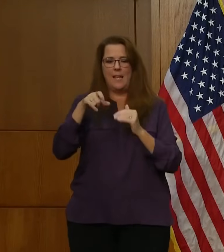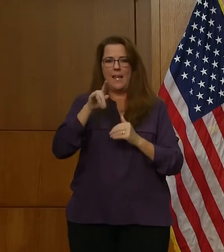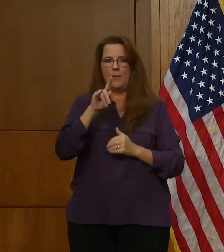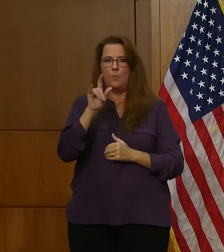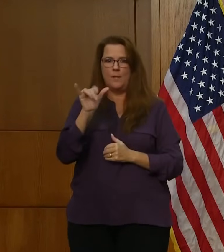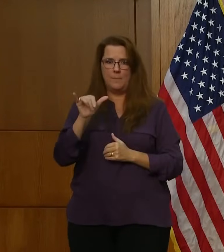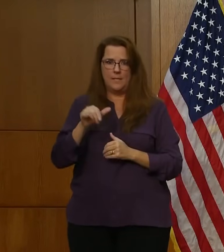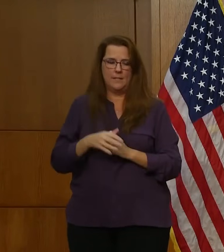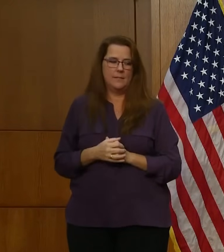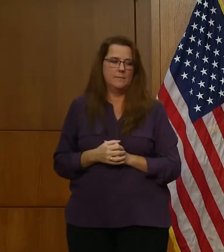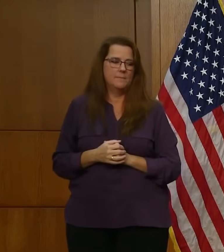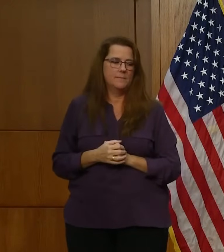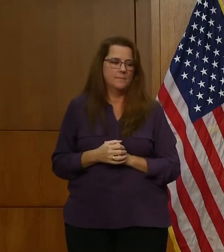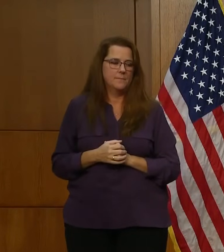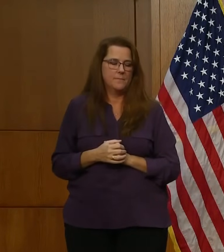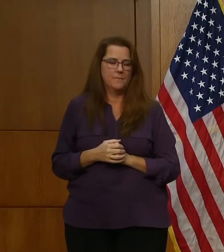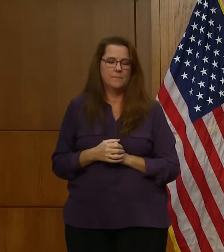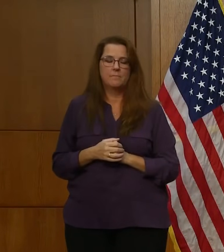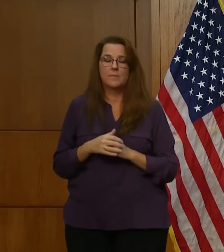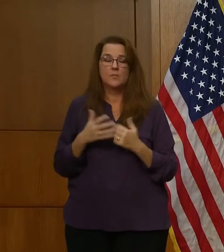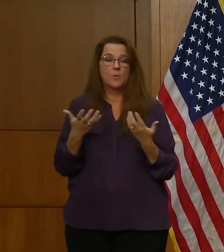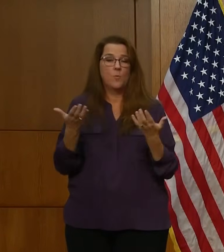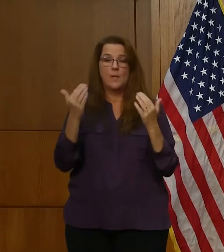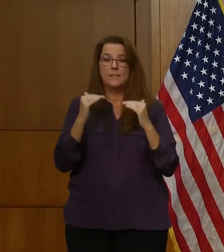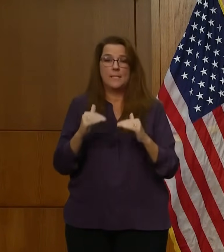AND EVERY POPULATION FAIRLY AND